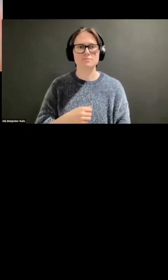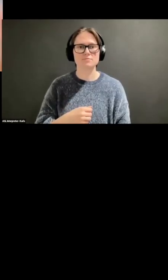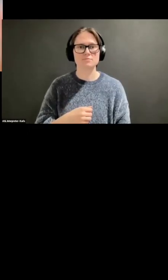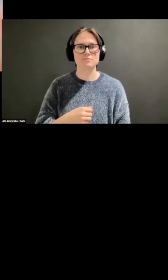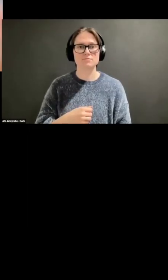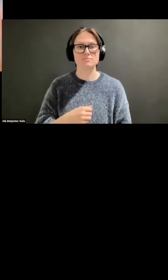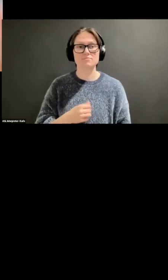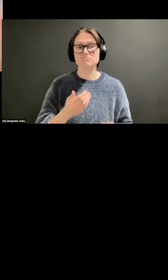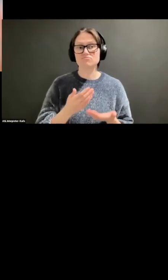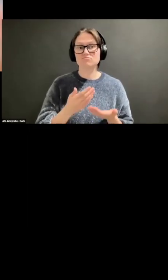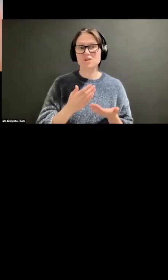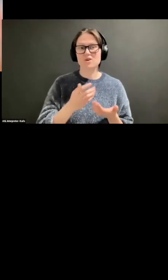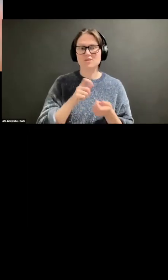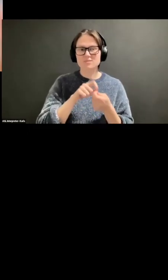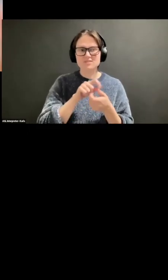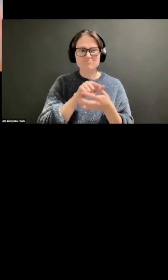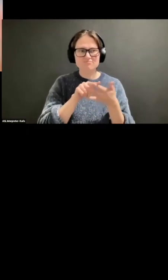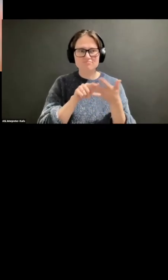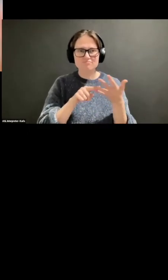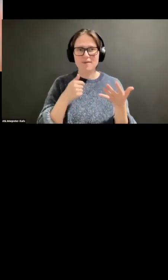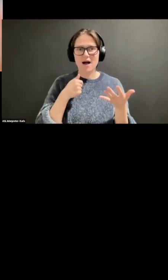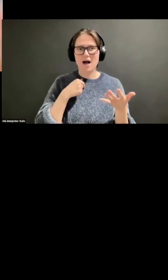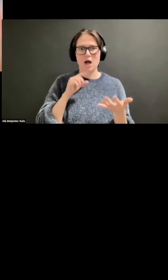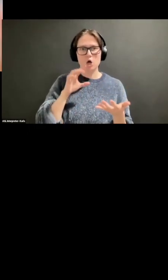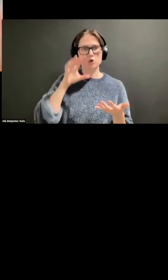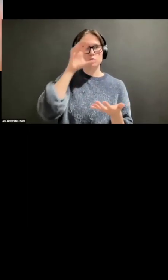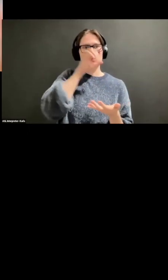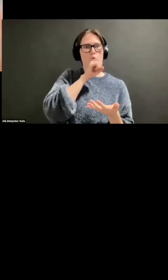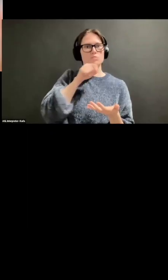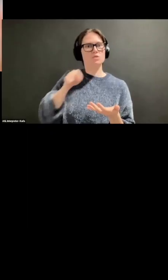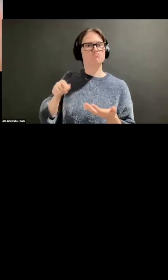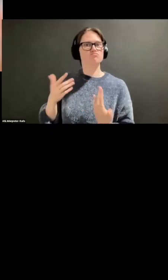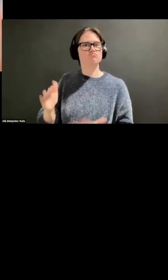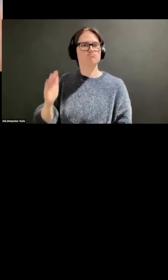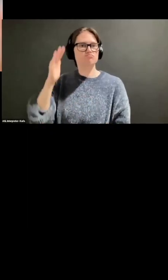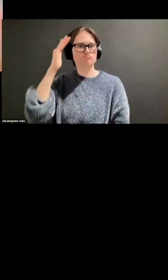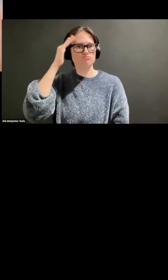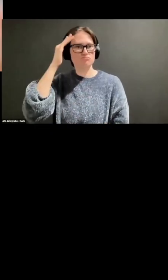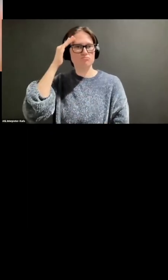that he would know how to do or know how to access,